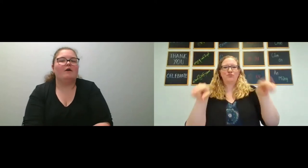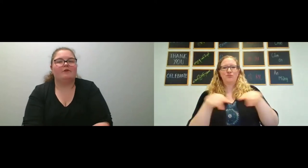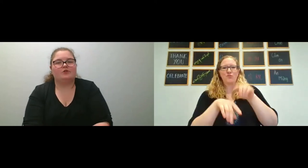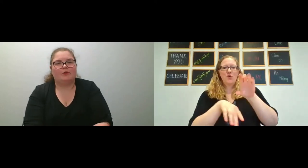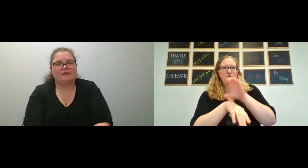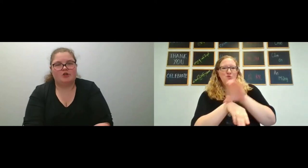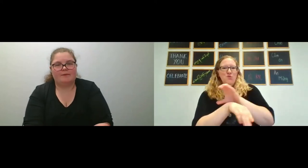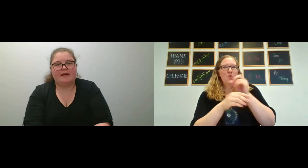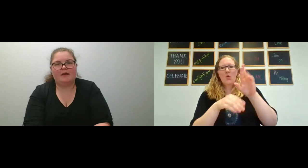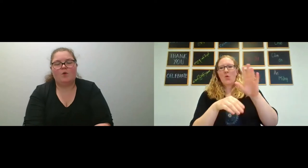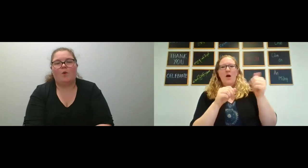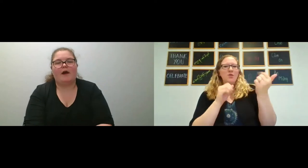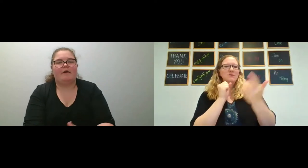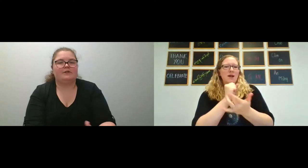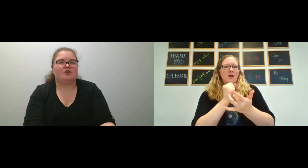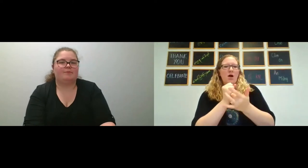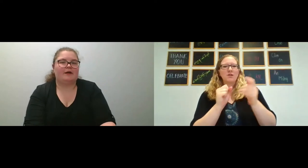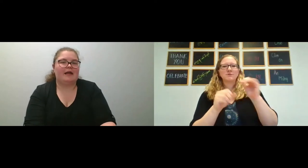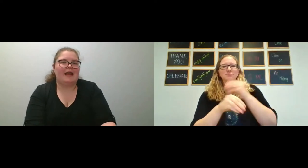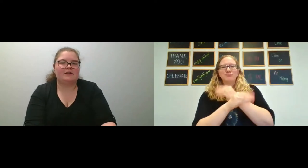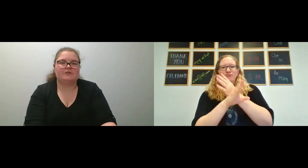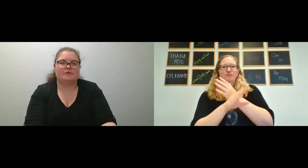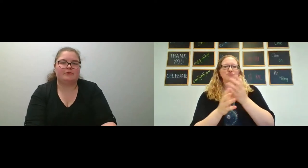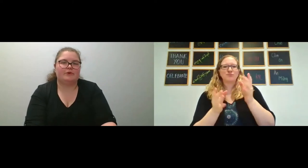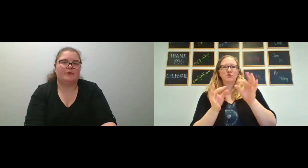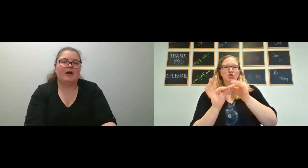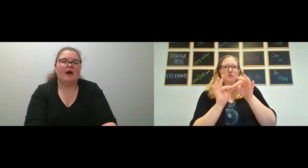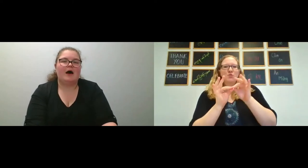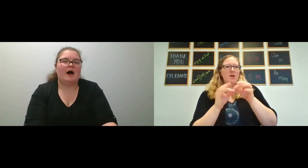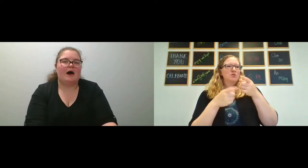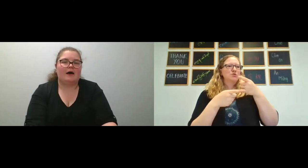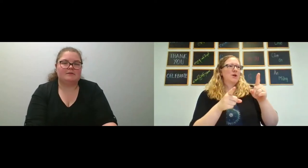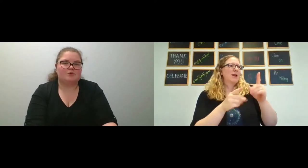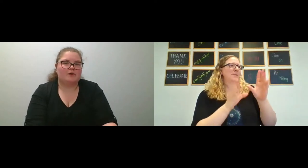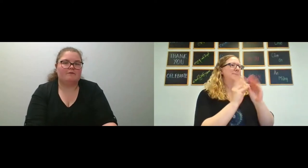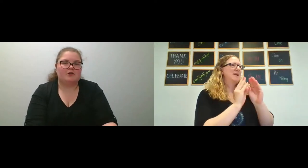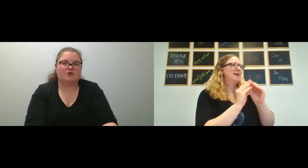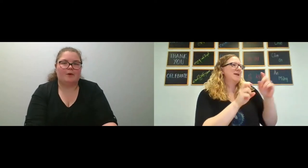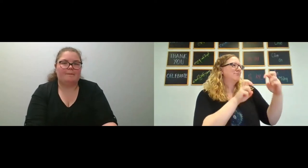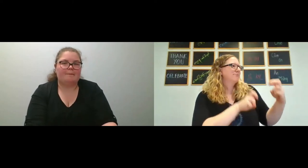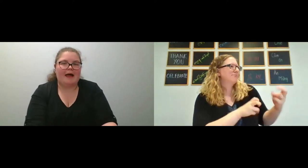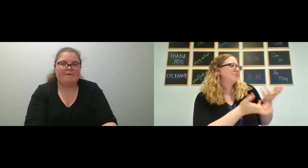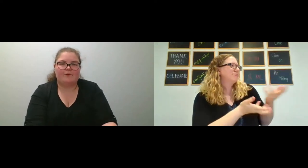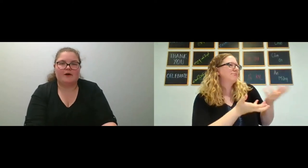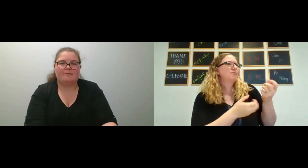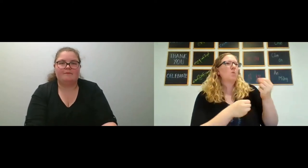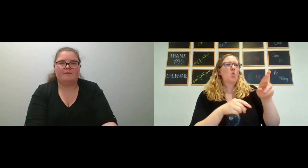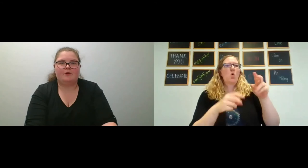or virtual interpreting, where an interpreter connects through some sort of virtual platform.